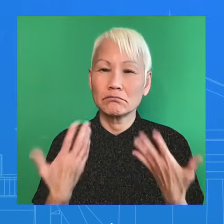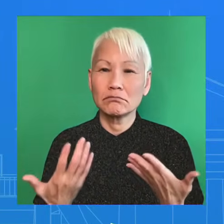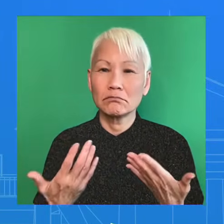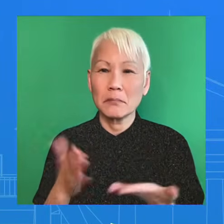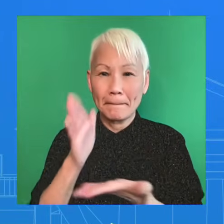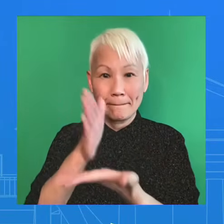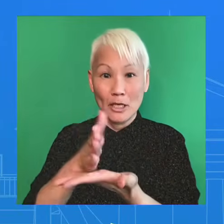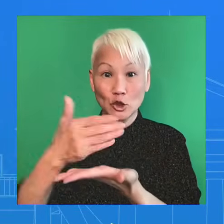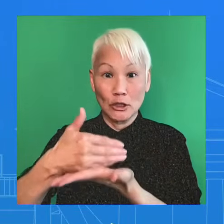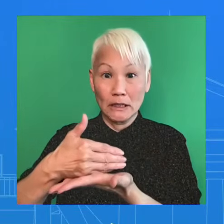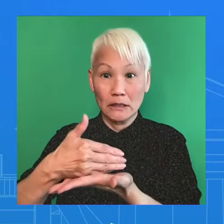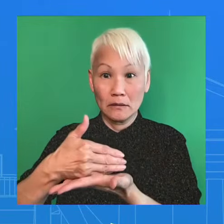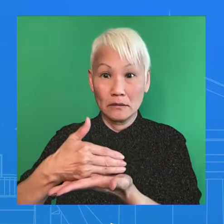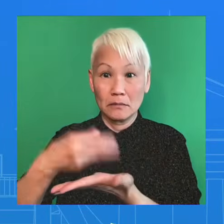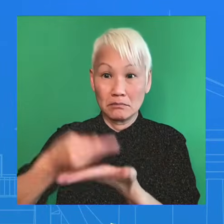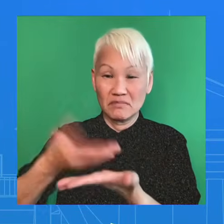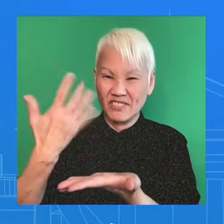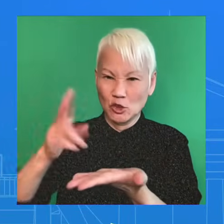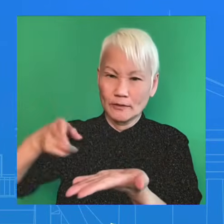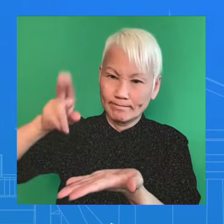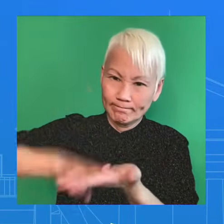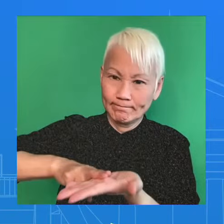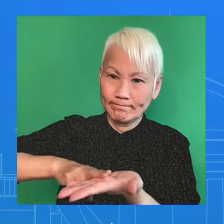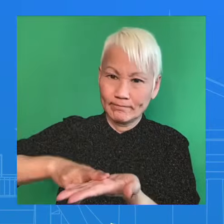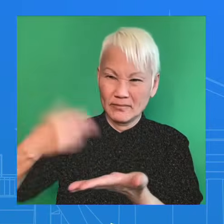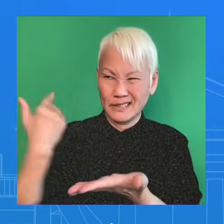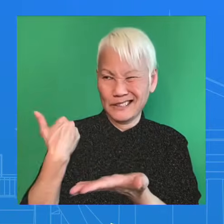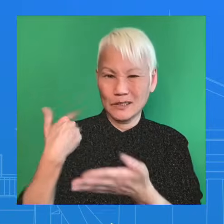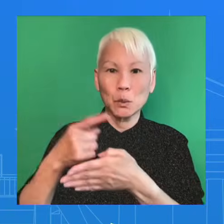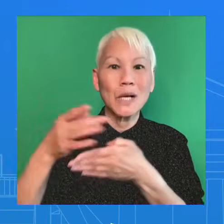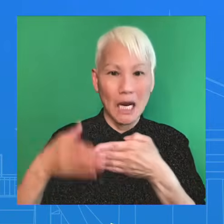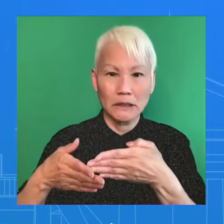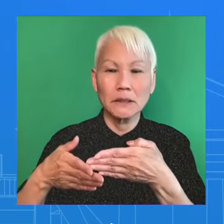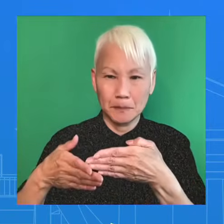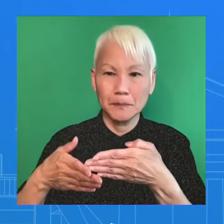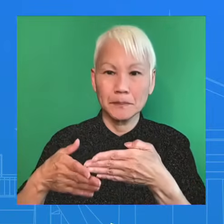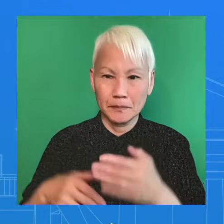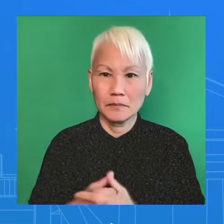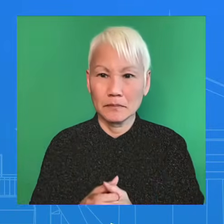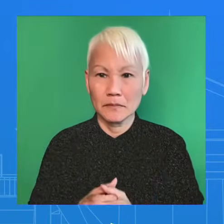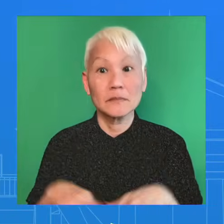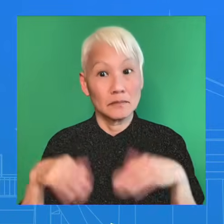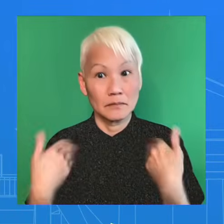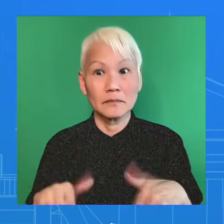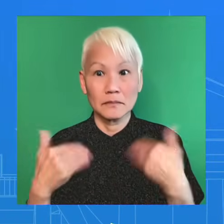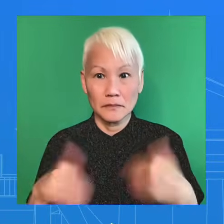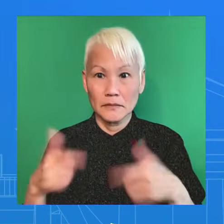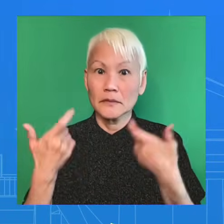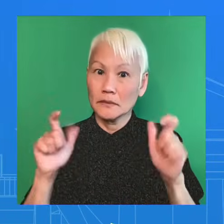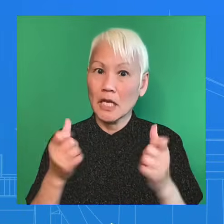just the progress that we've made in the this last two years of this administration. And also the priorities and the funding levels